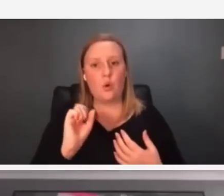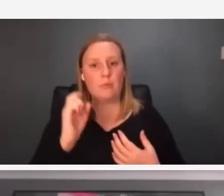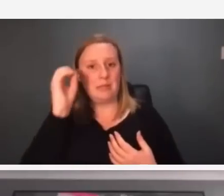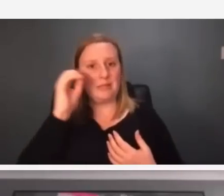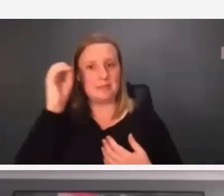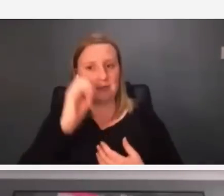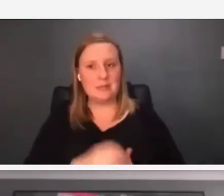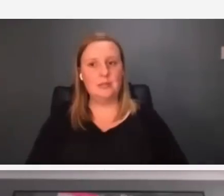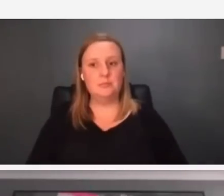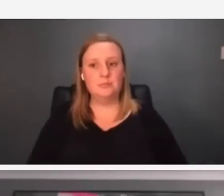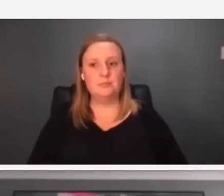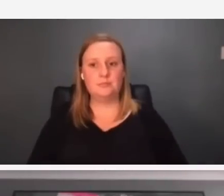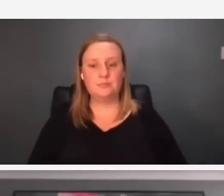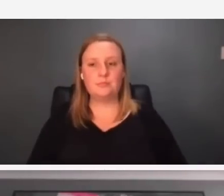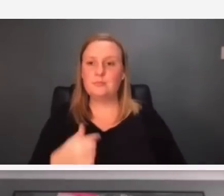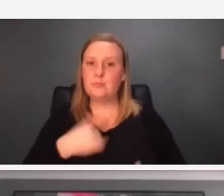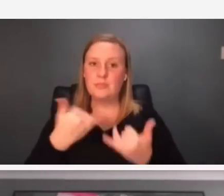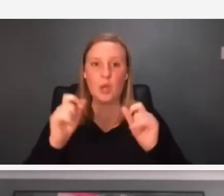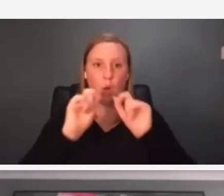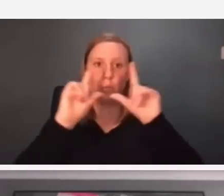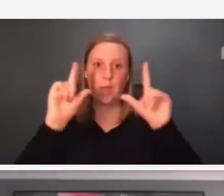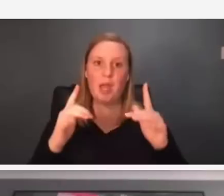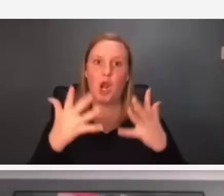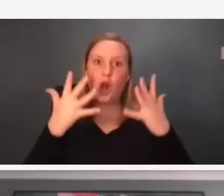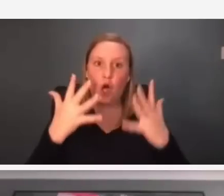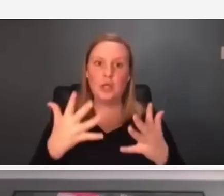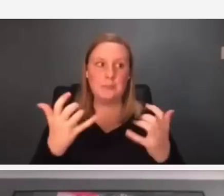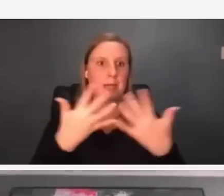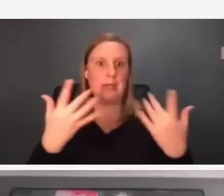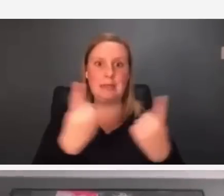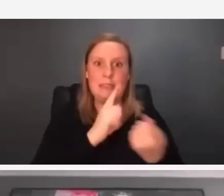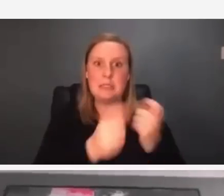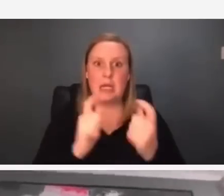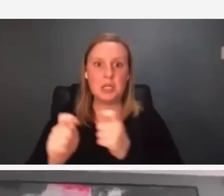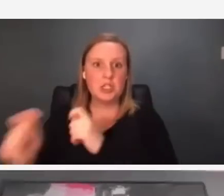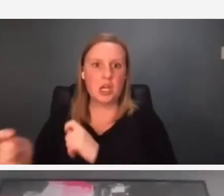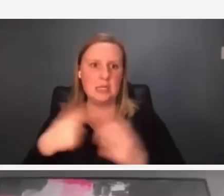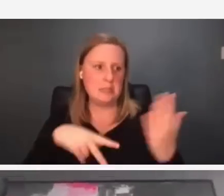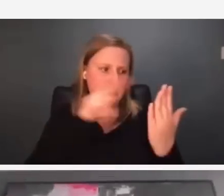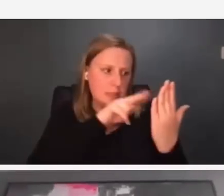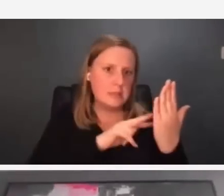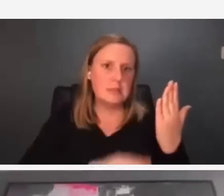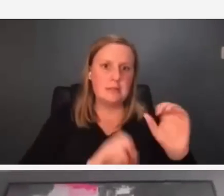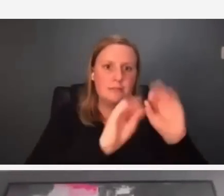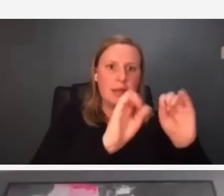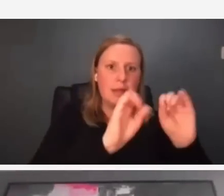But yeah we're very mindful of the load on you all and do work together as a team to make sure that we can